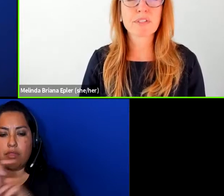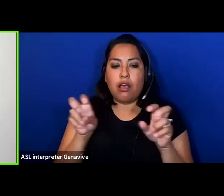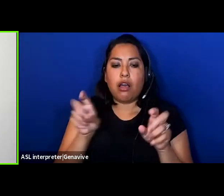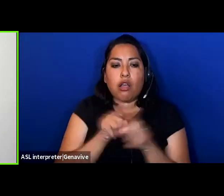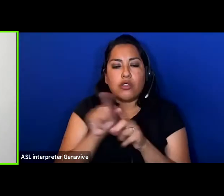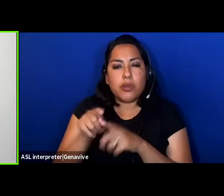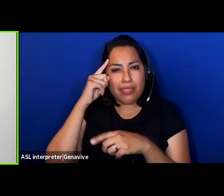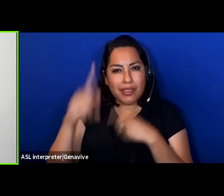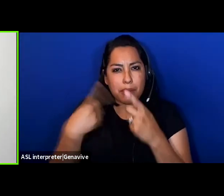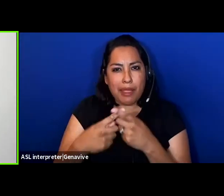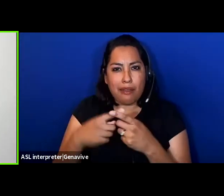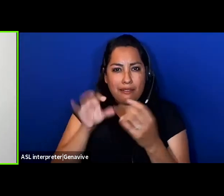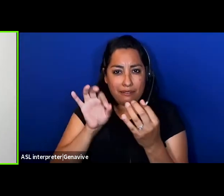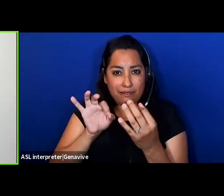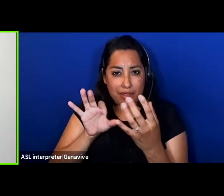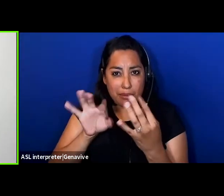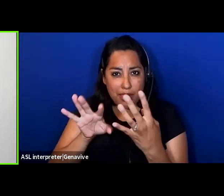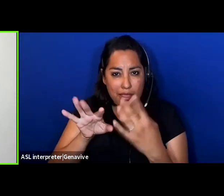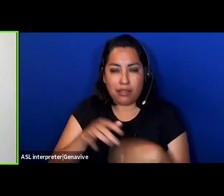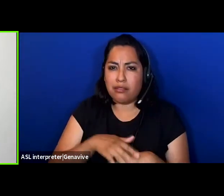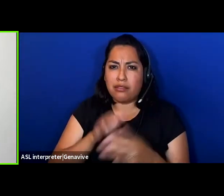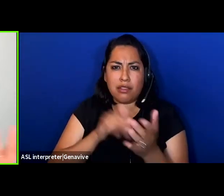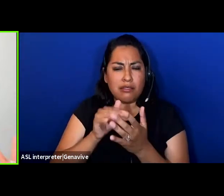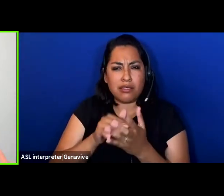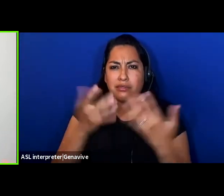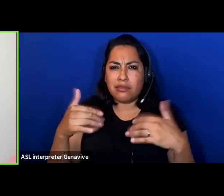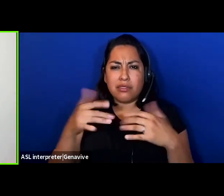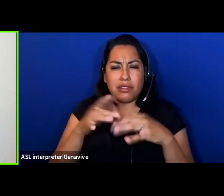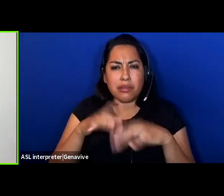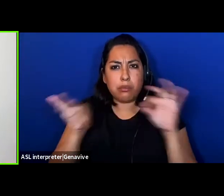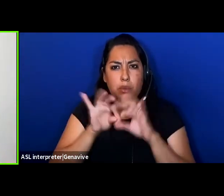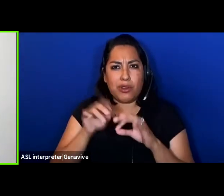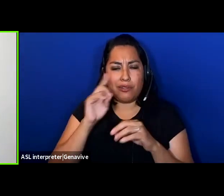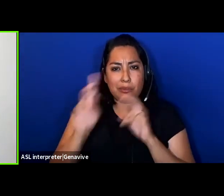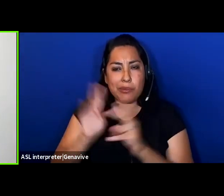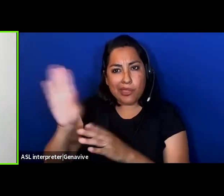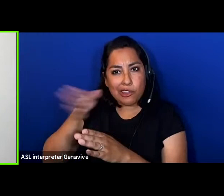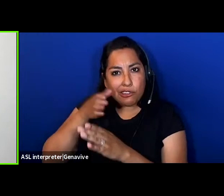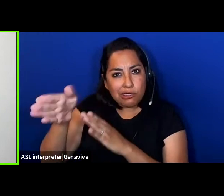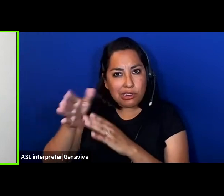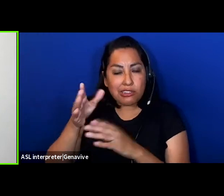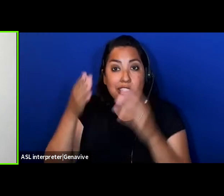in people's careers and it often gets lost in general and then especially in the workplace.